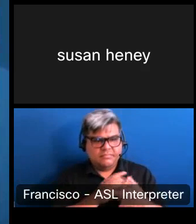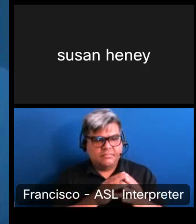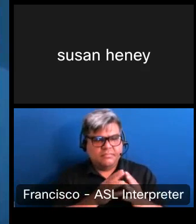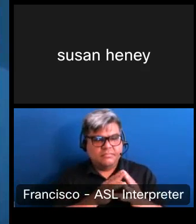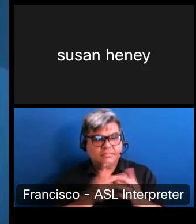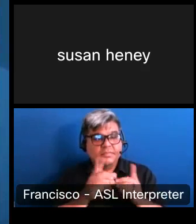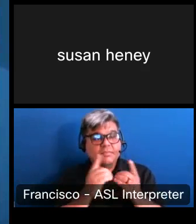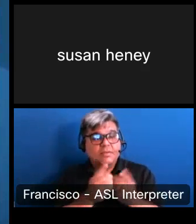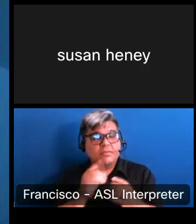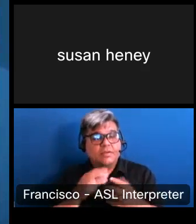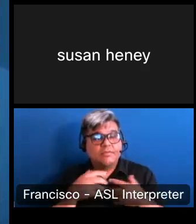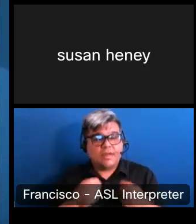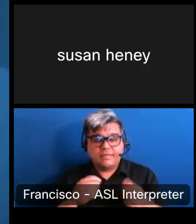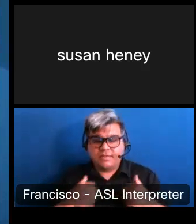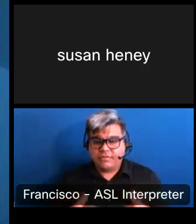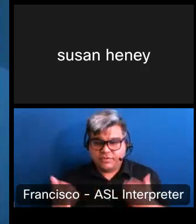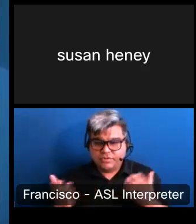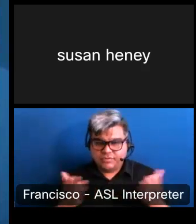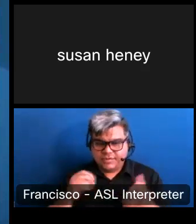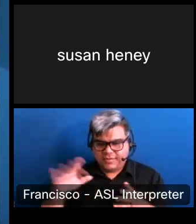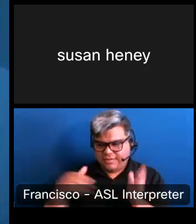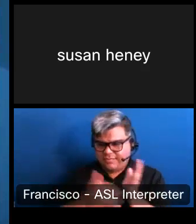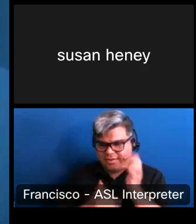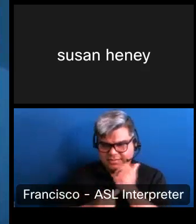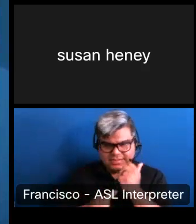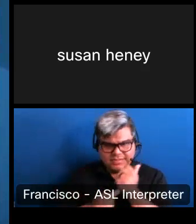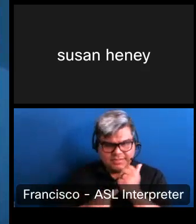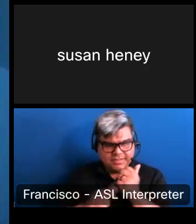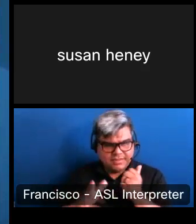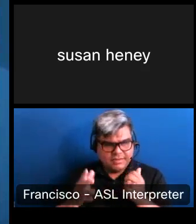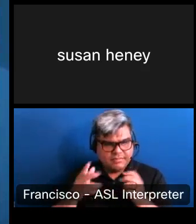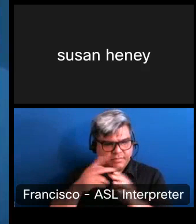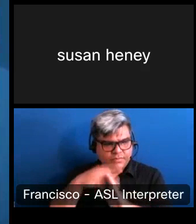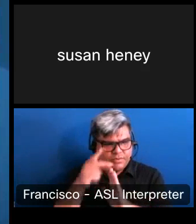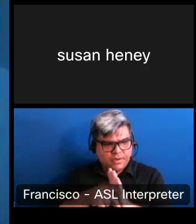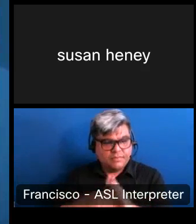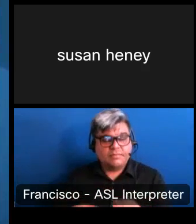and Human Services and their Medical Assistance Program and Head Start Program, the Department of